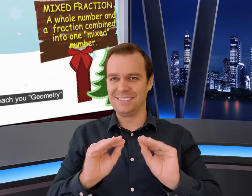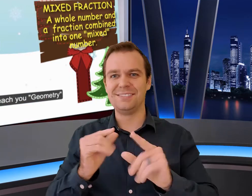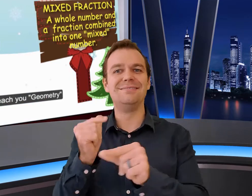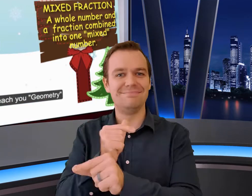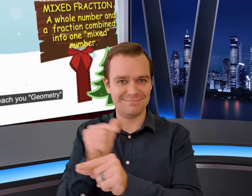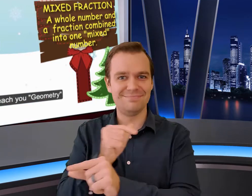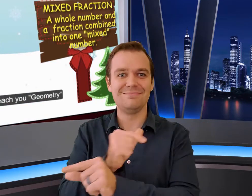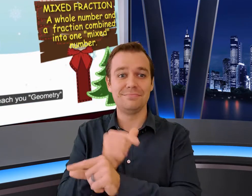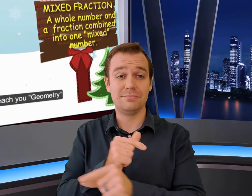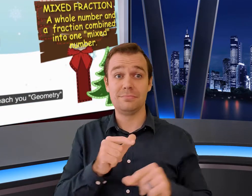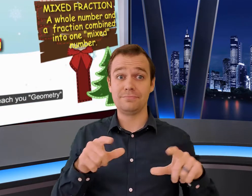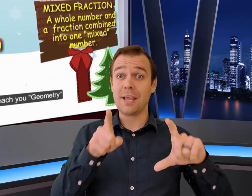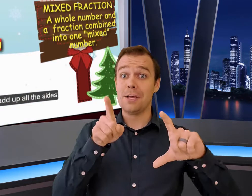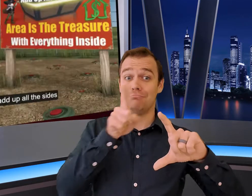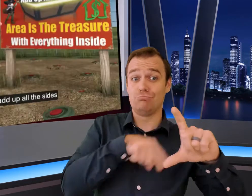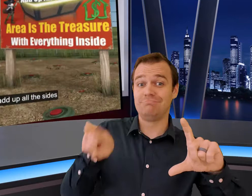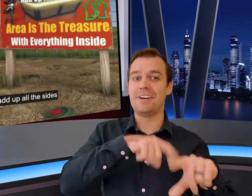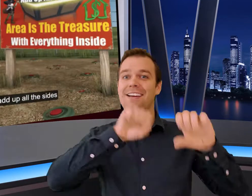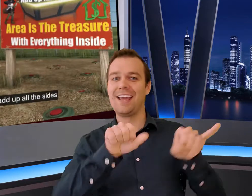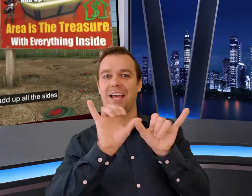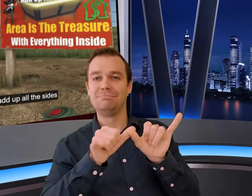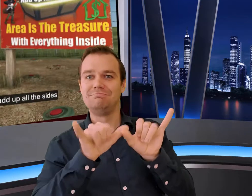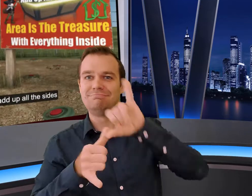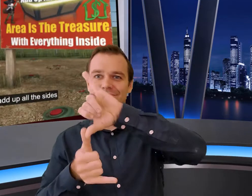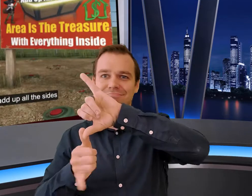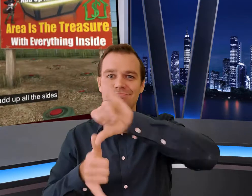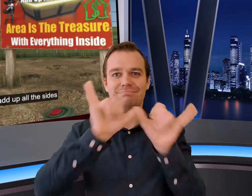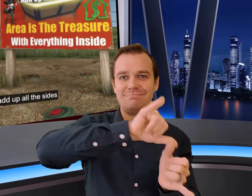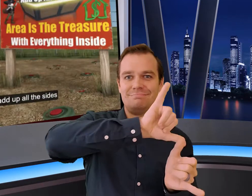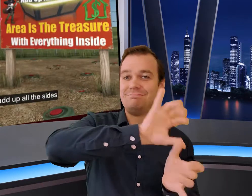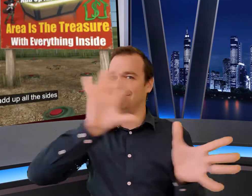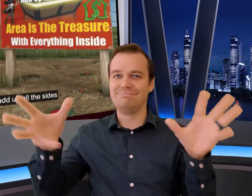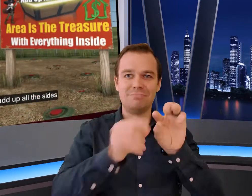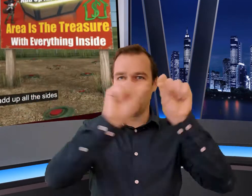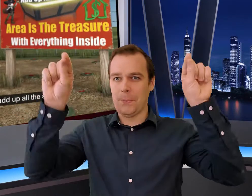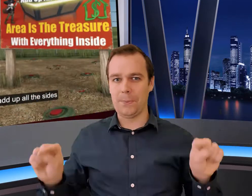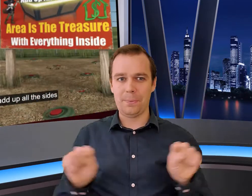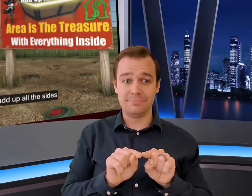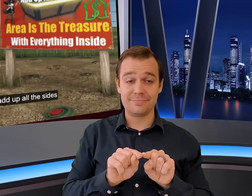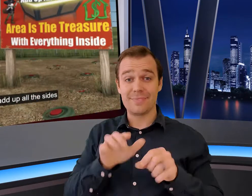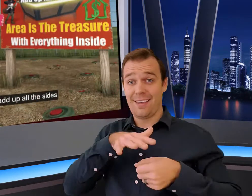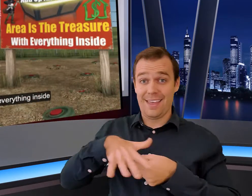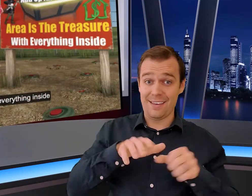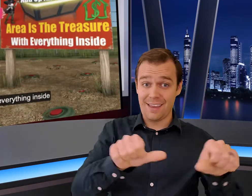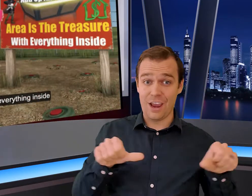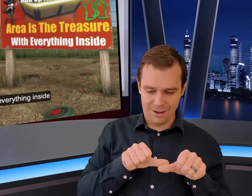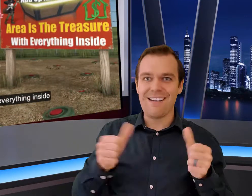that we have used Poems to teach you "Geometry" Perimeter we can measure, add up all the sides